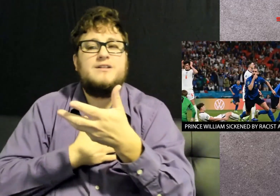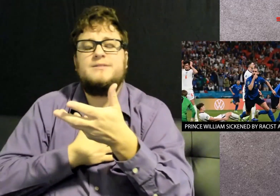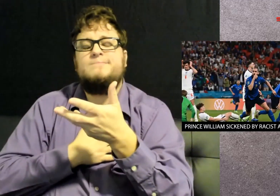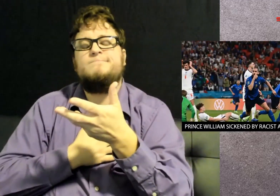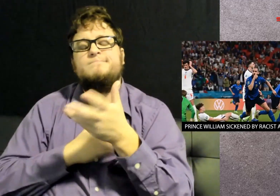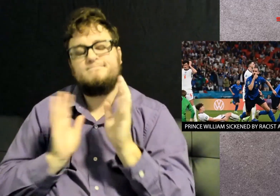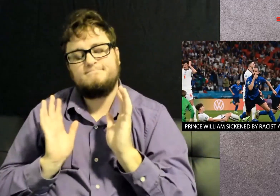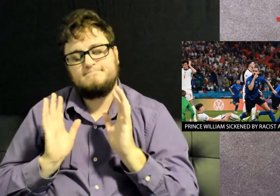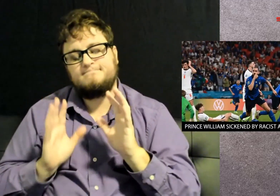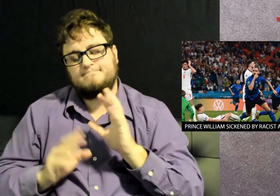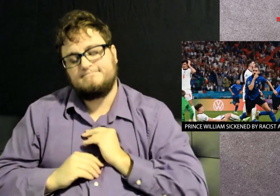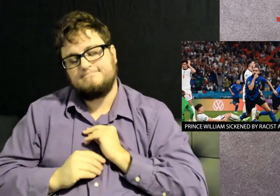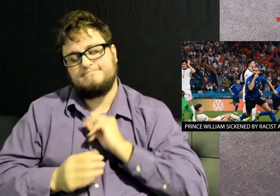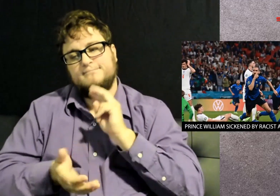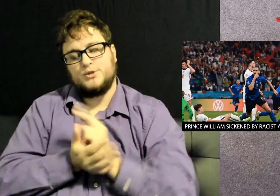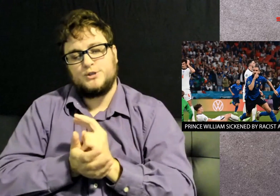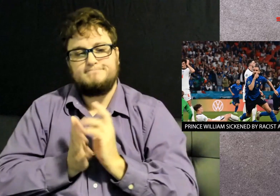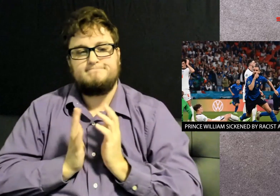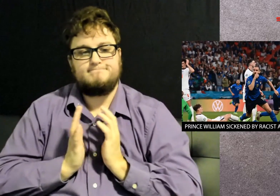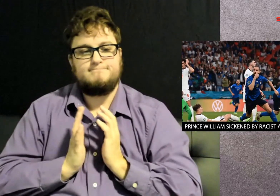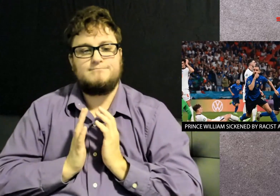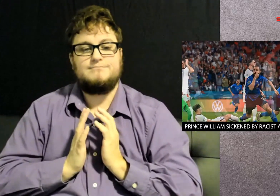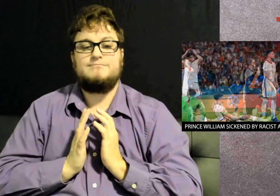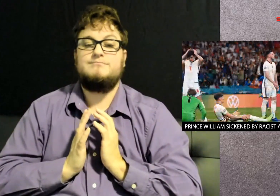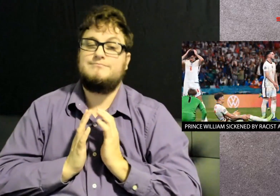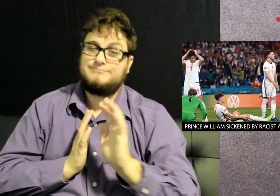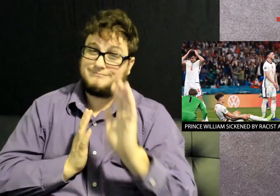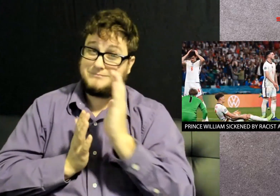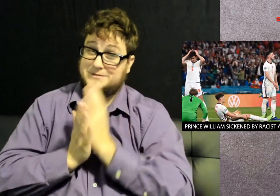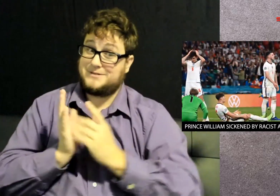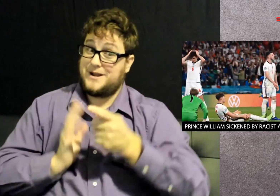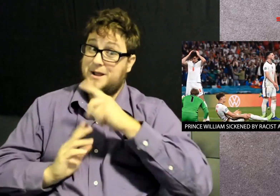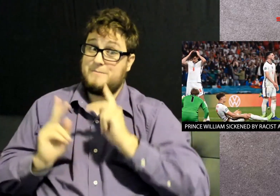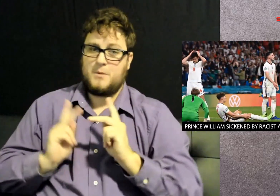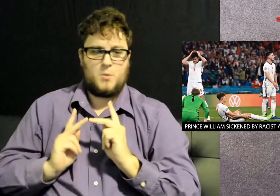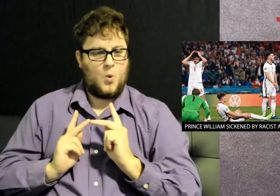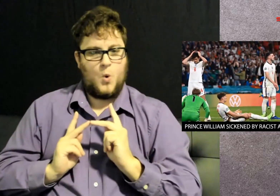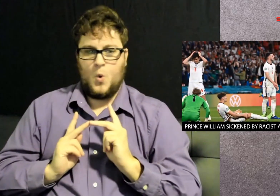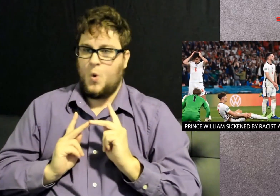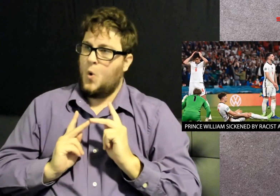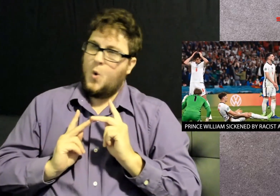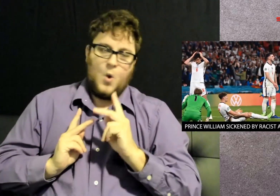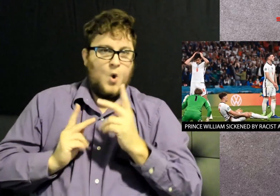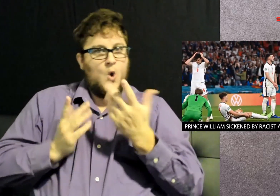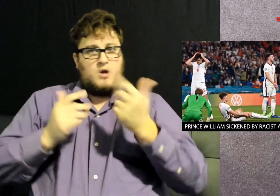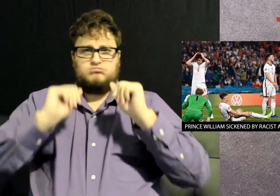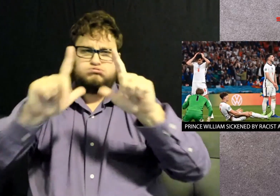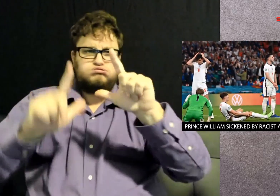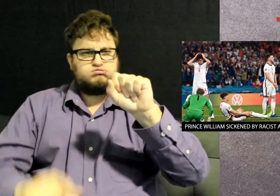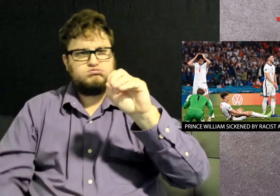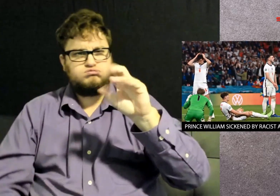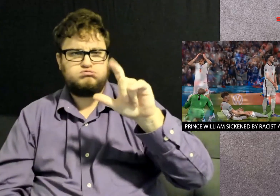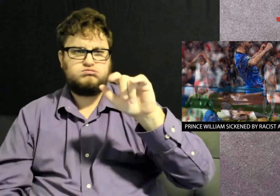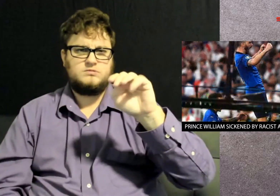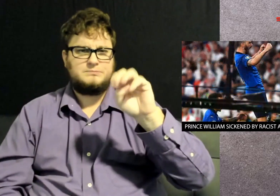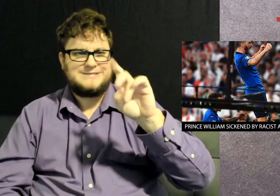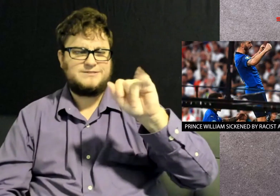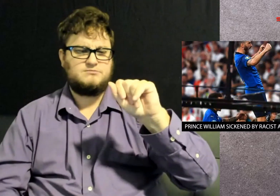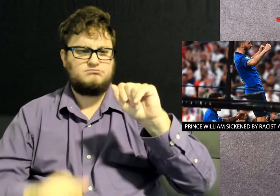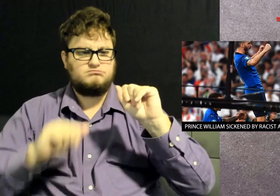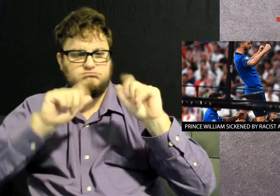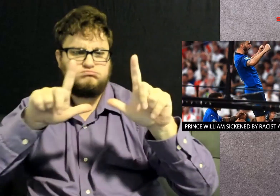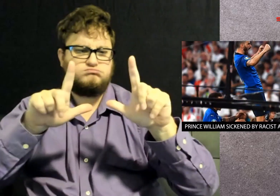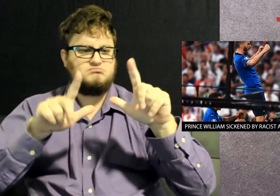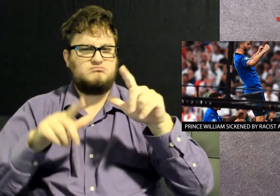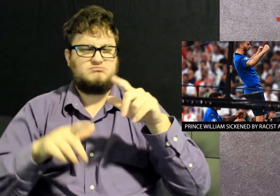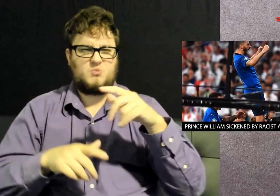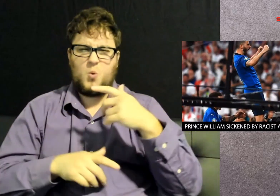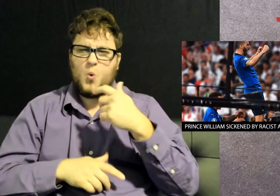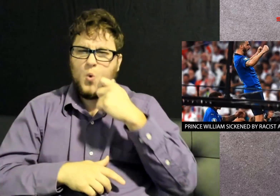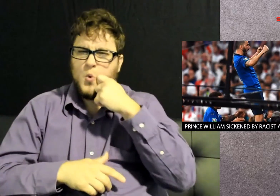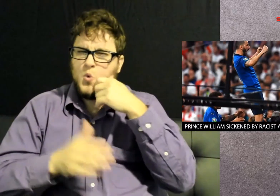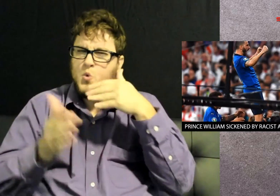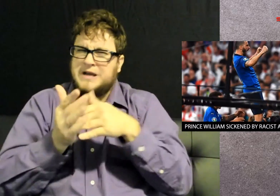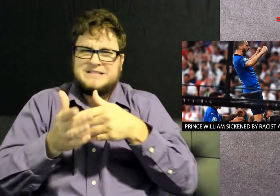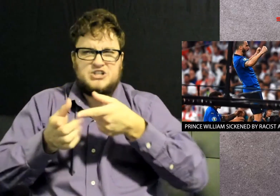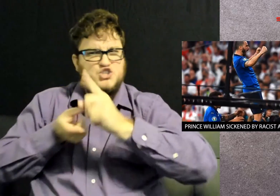fans accepted the heartbreaking loss gracefully but others took to social media and hurled